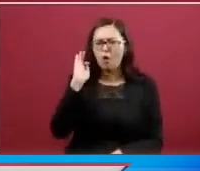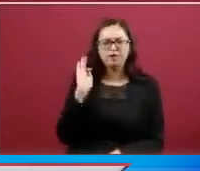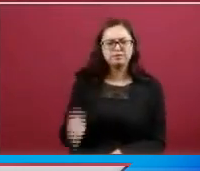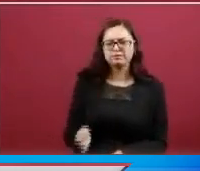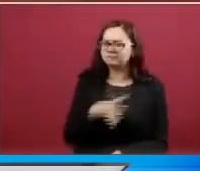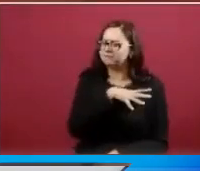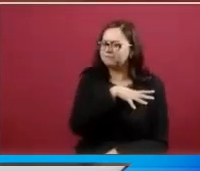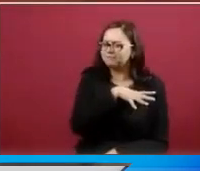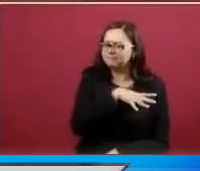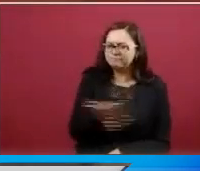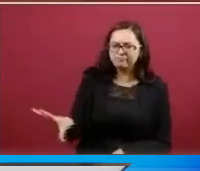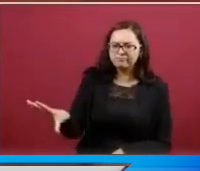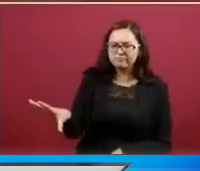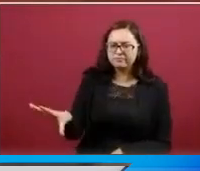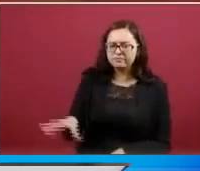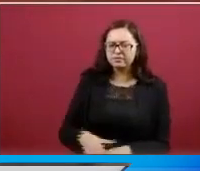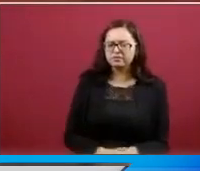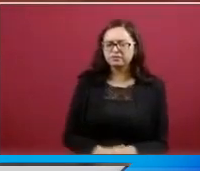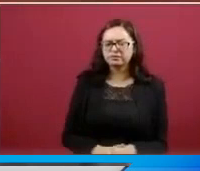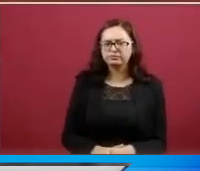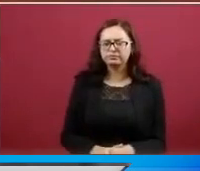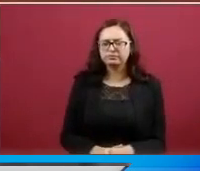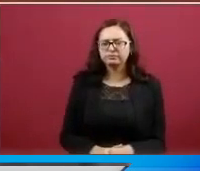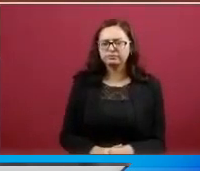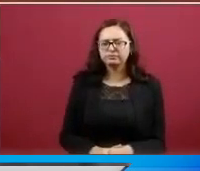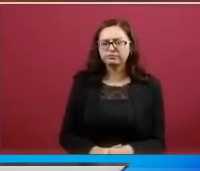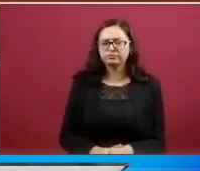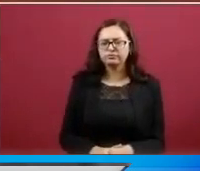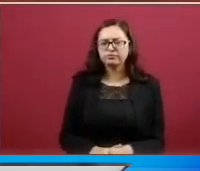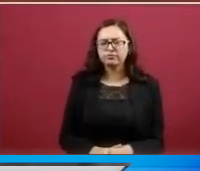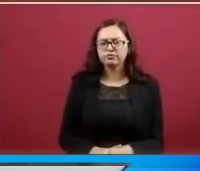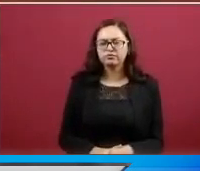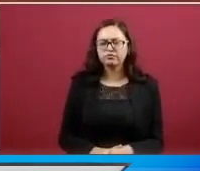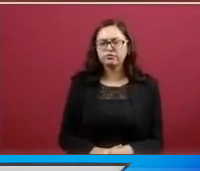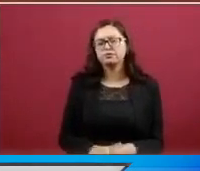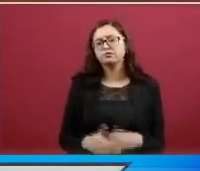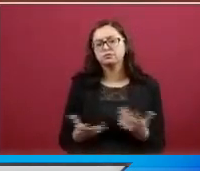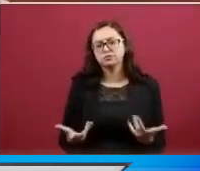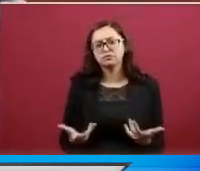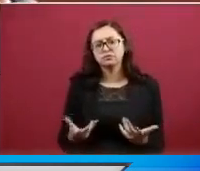There must be respect and unity there is communication with the governors and so it will continue